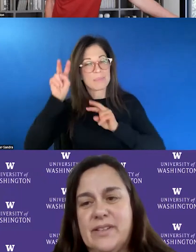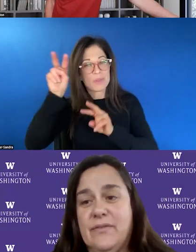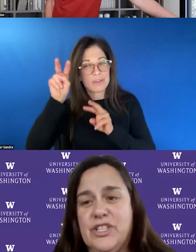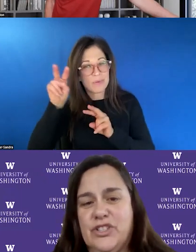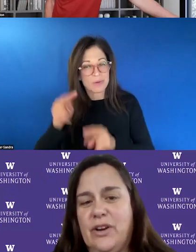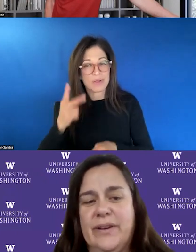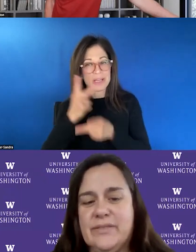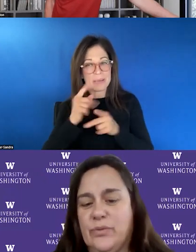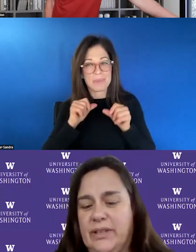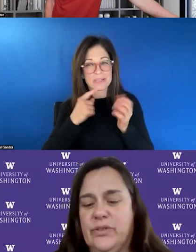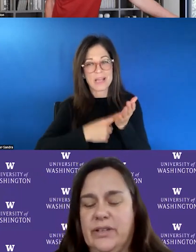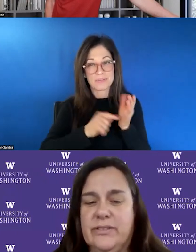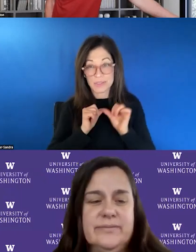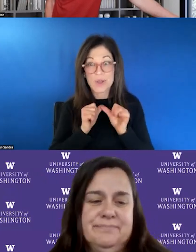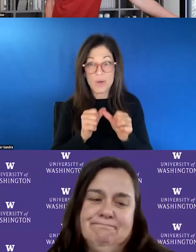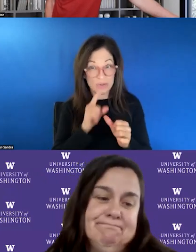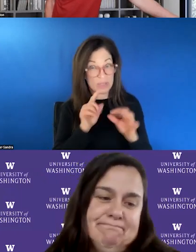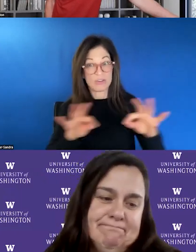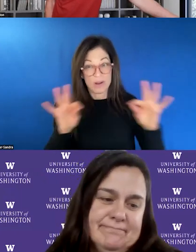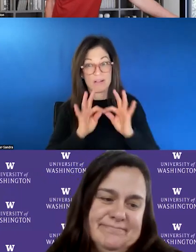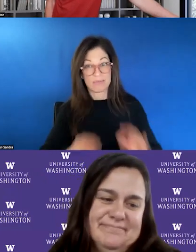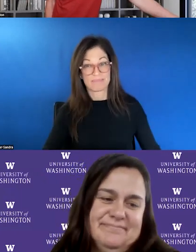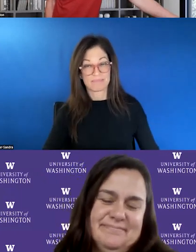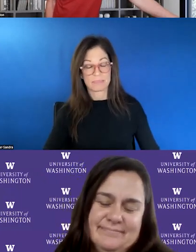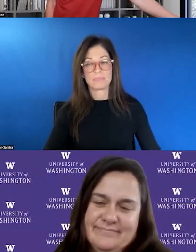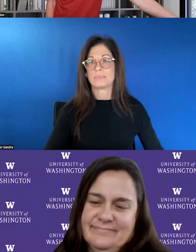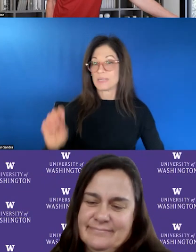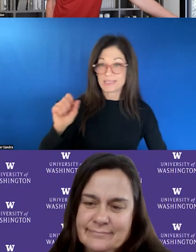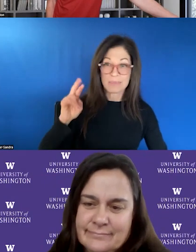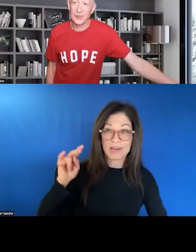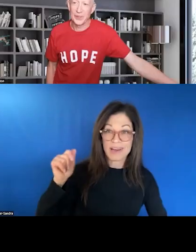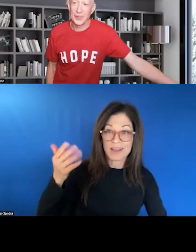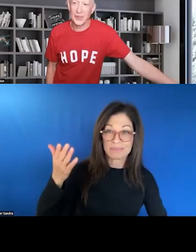THIS CONVERSATION GOING. IT IS REALLY CRITICAL. >> SABRINA?